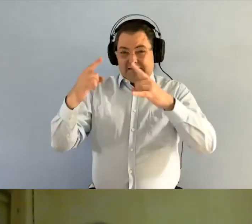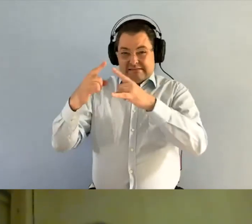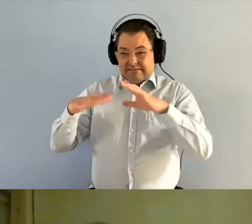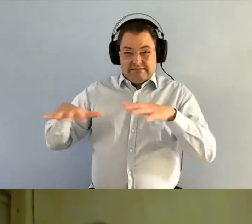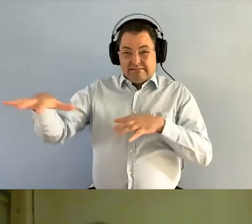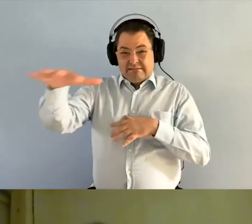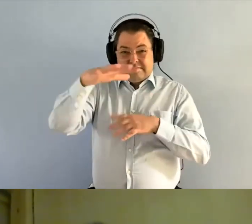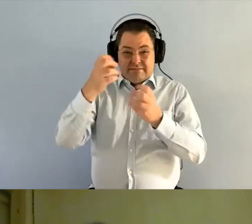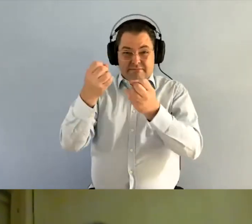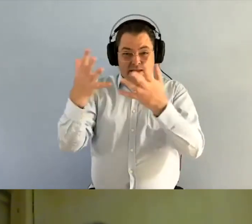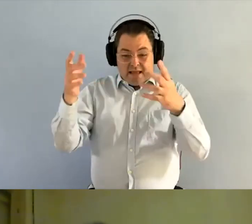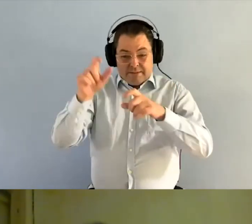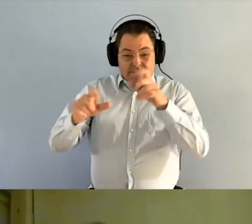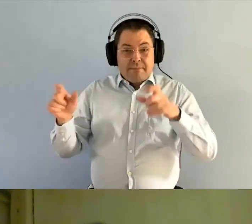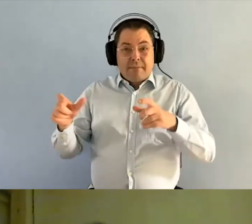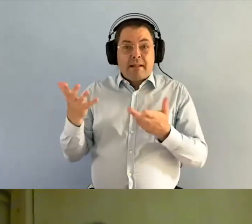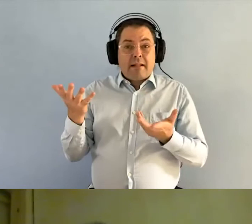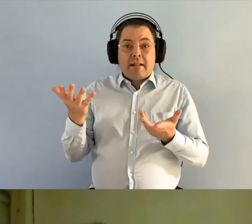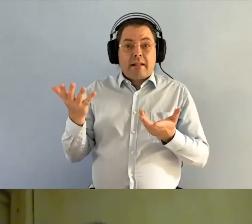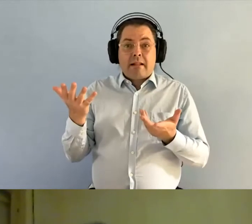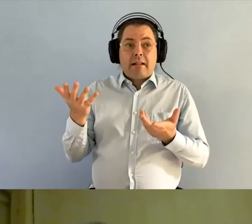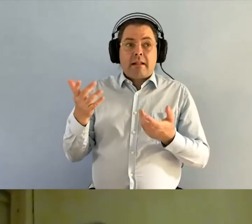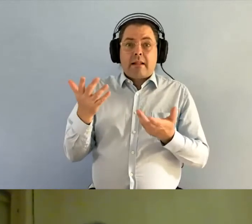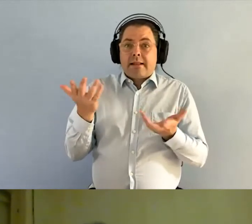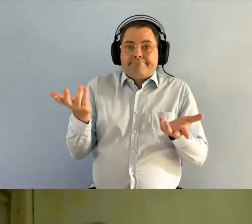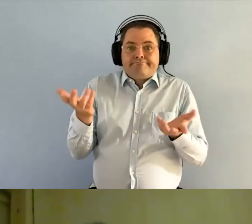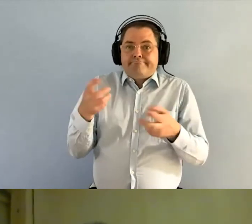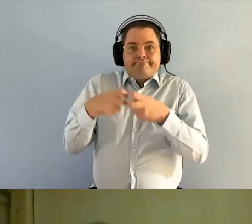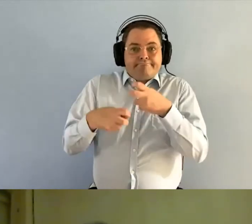to reach water. In addition to lots of -- many people living